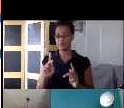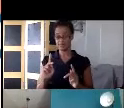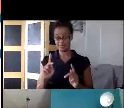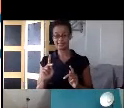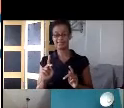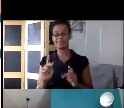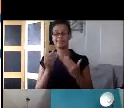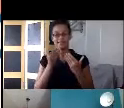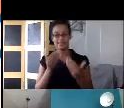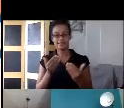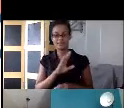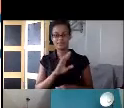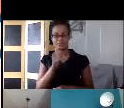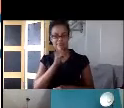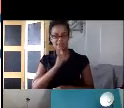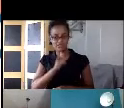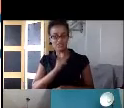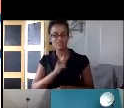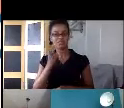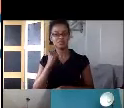a couple of minutes there to get ourselves settled.